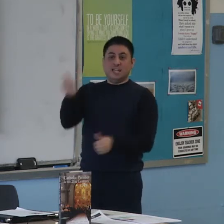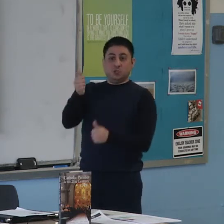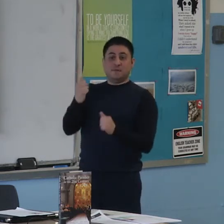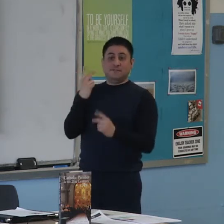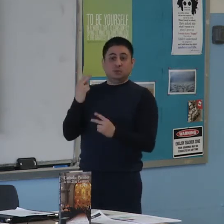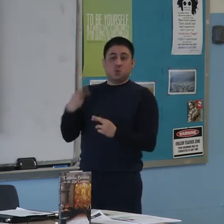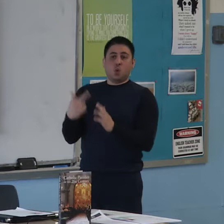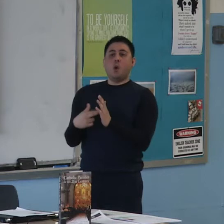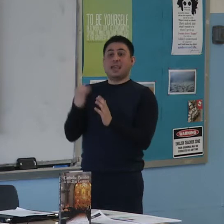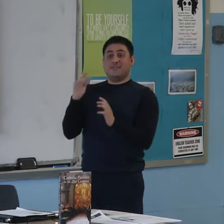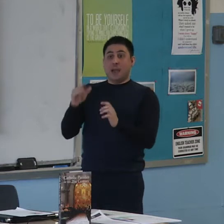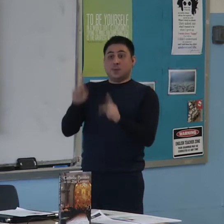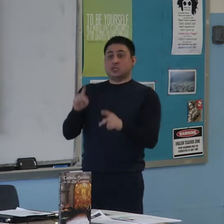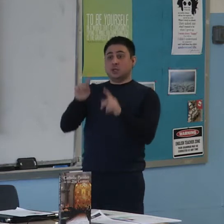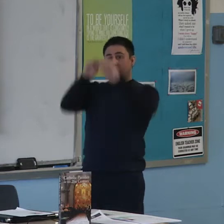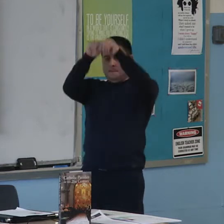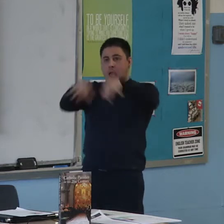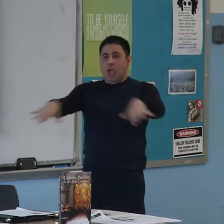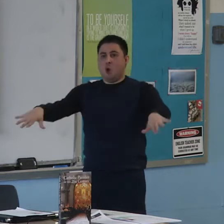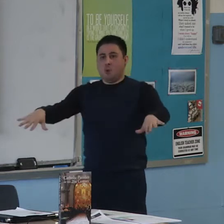change everything else, it goes hand-in-hand.